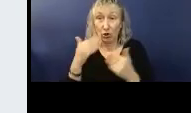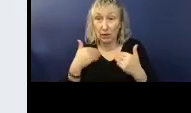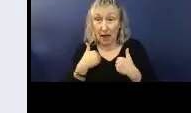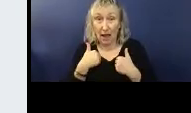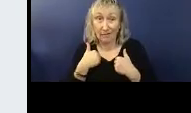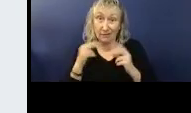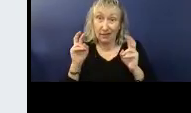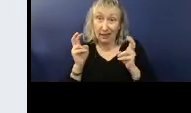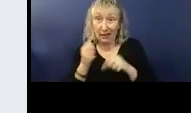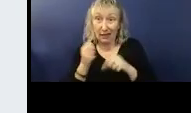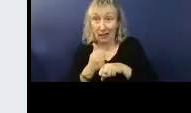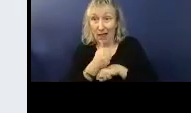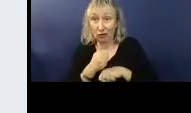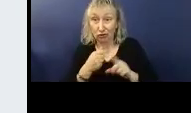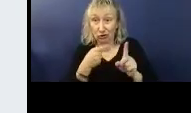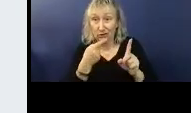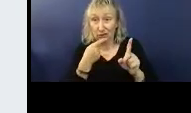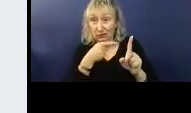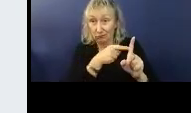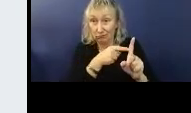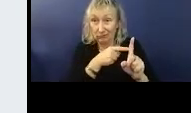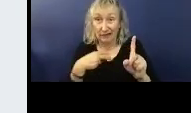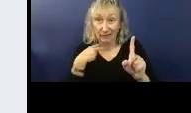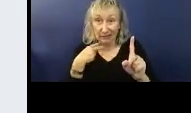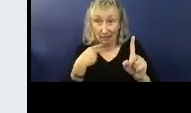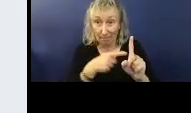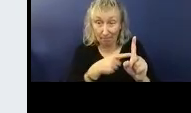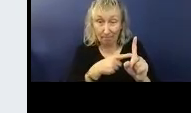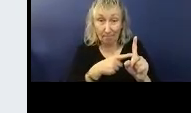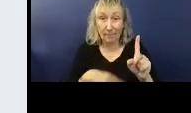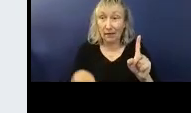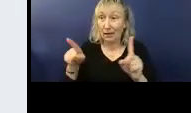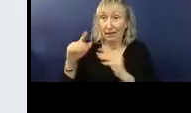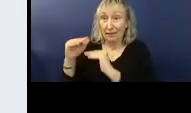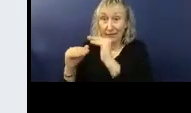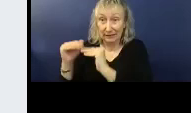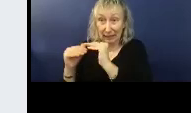we're assessing responsibility of the facility and then potentially adding any